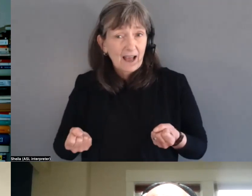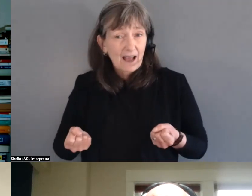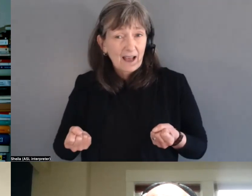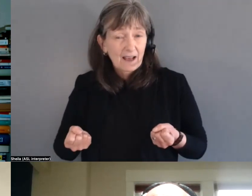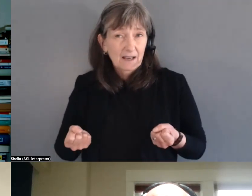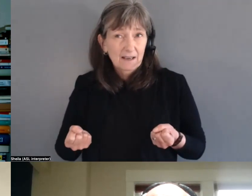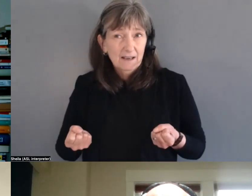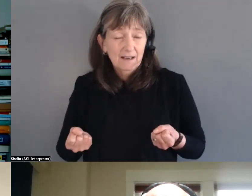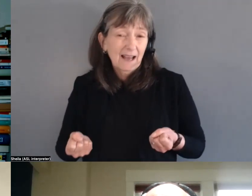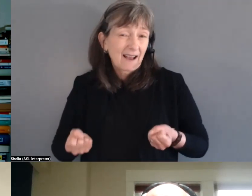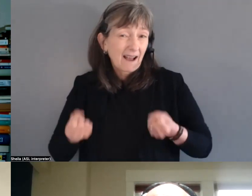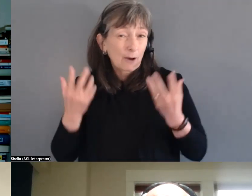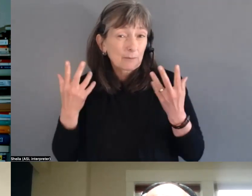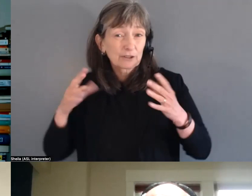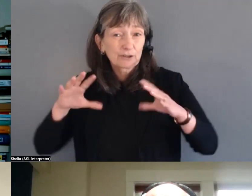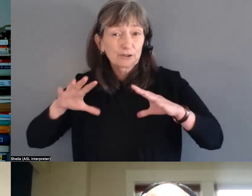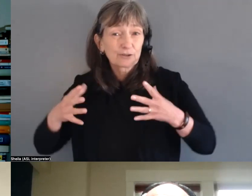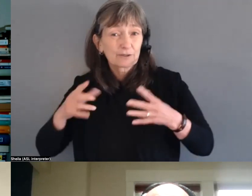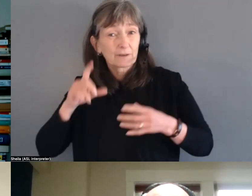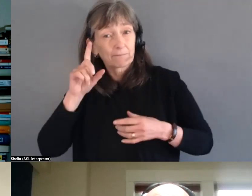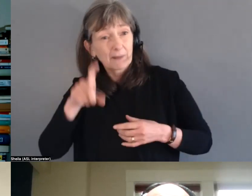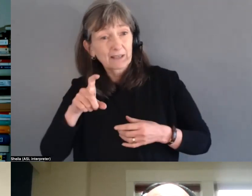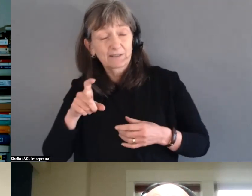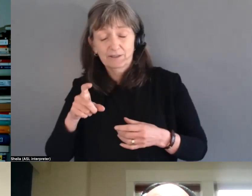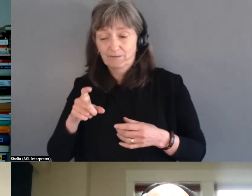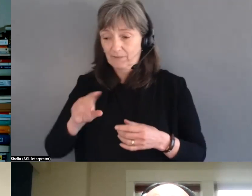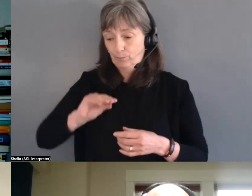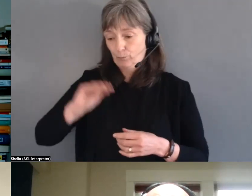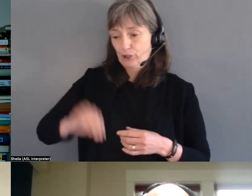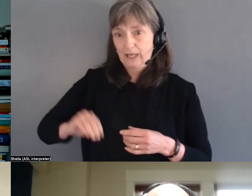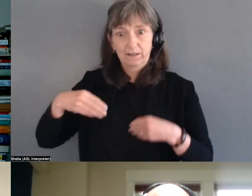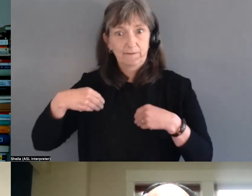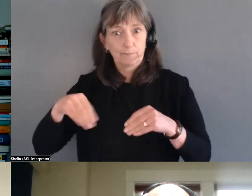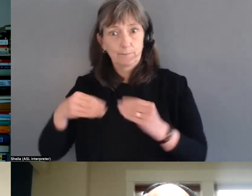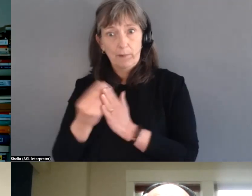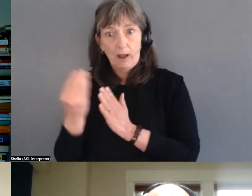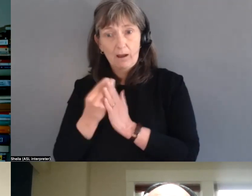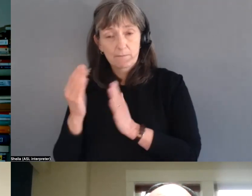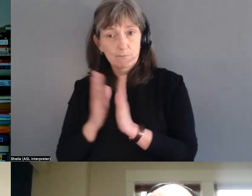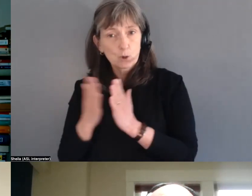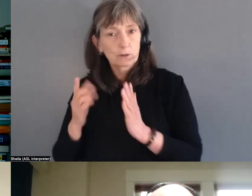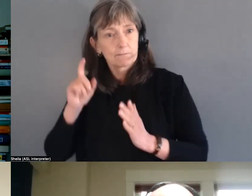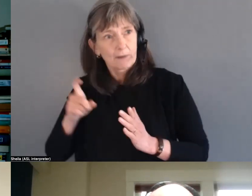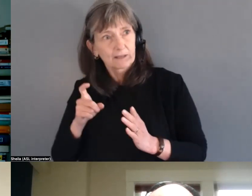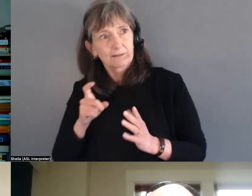could implement a system like Blackwell's? Kieron: Yeah, that's an interesting one